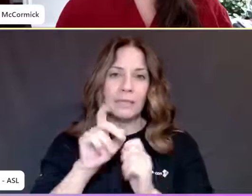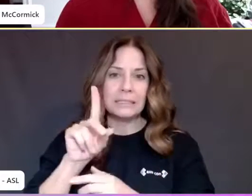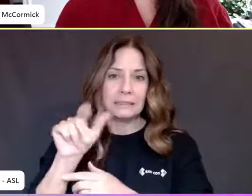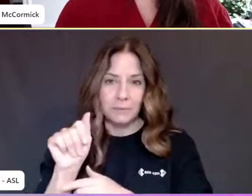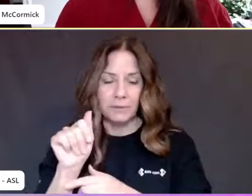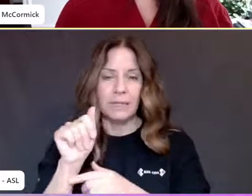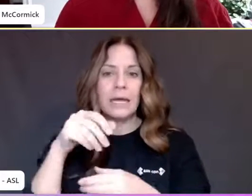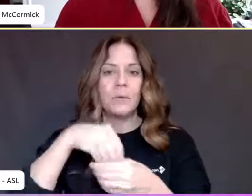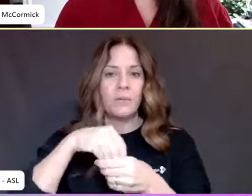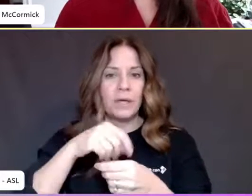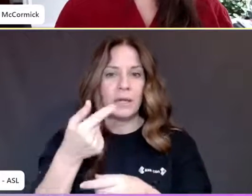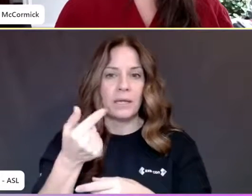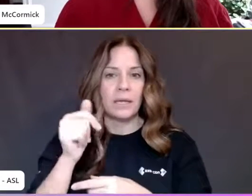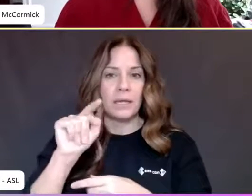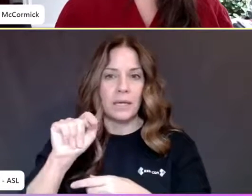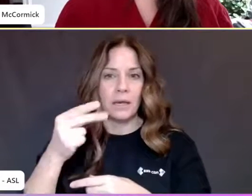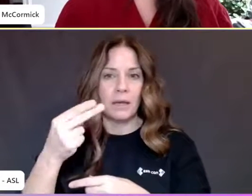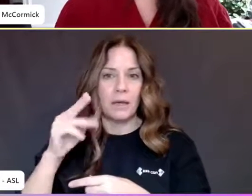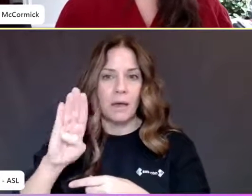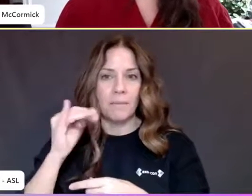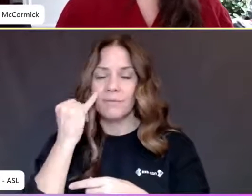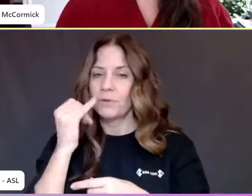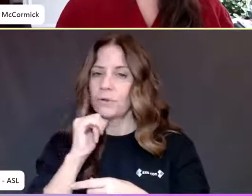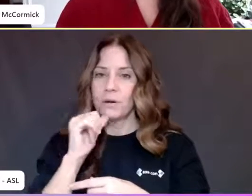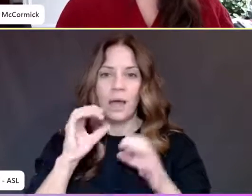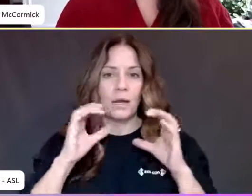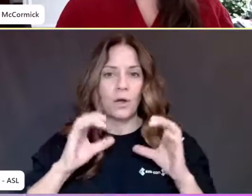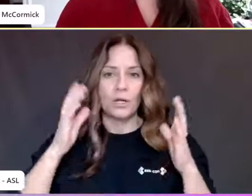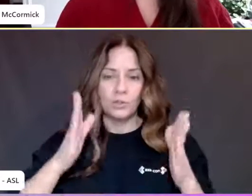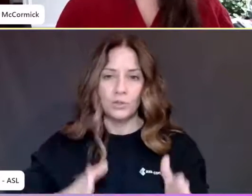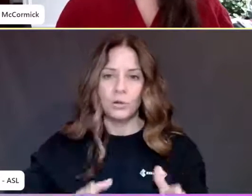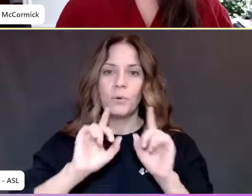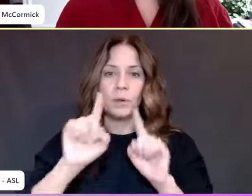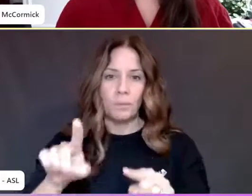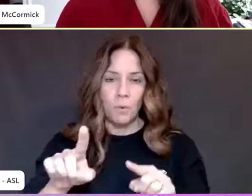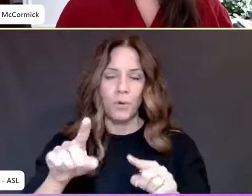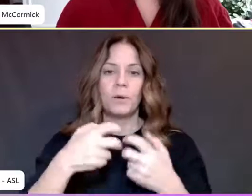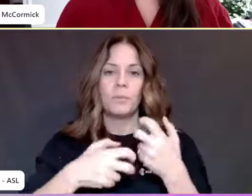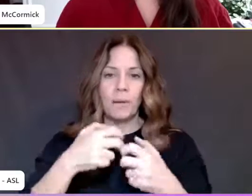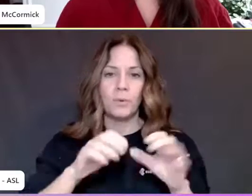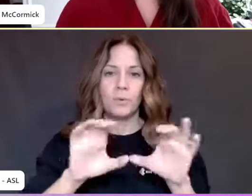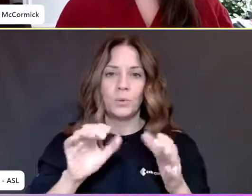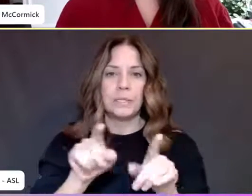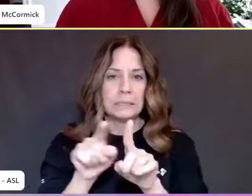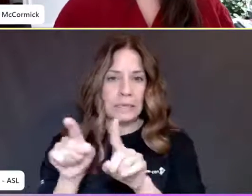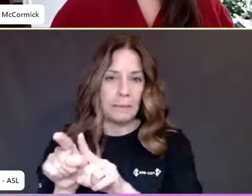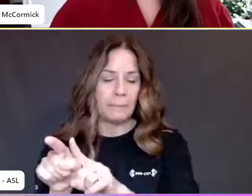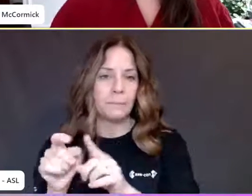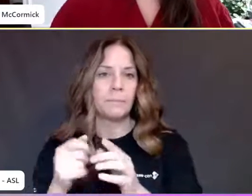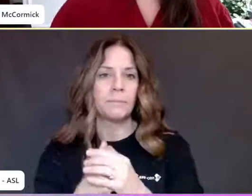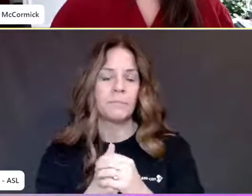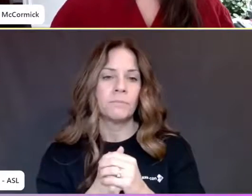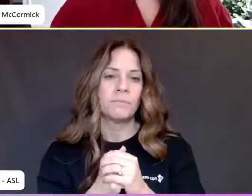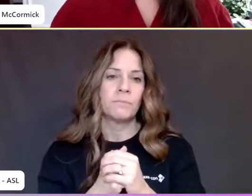do take internal feedback as well into account of violations that we have with people who have disabilities.